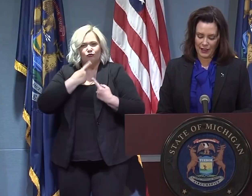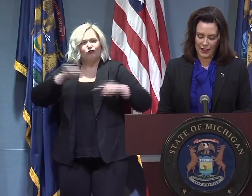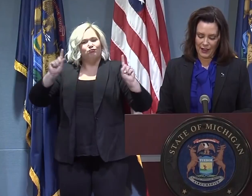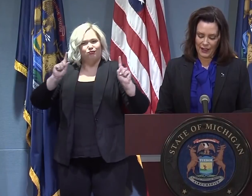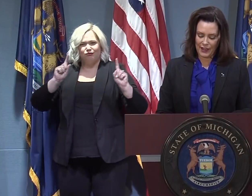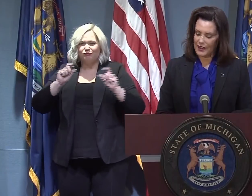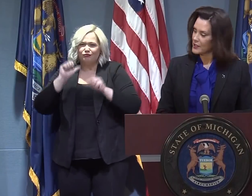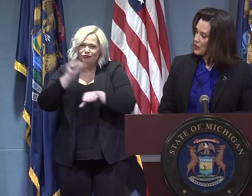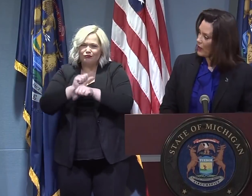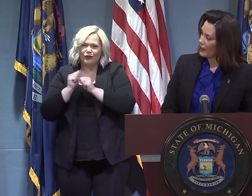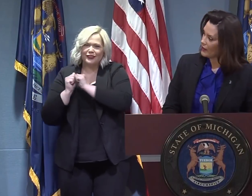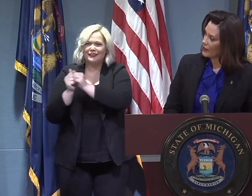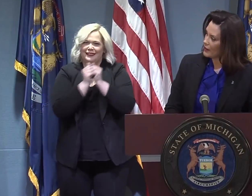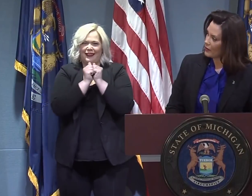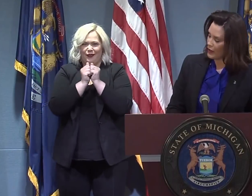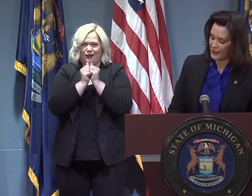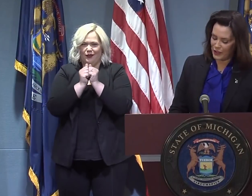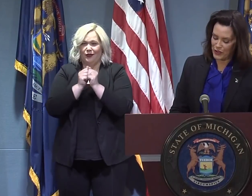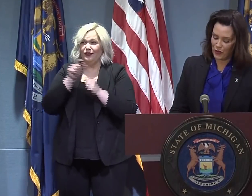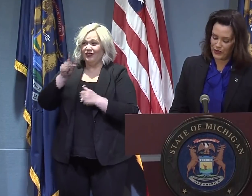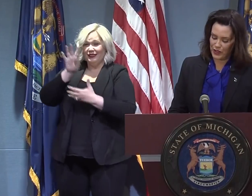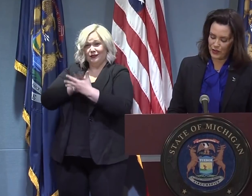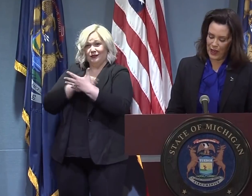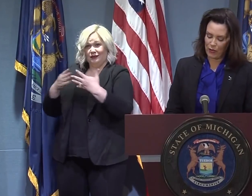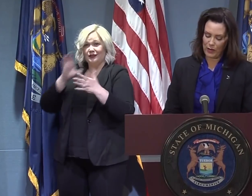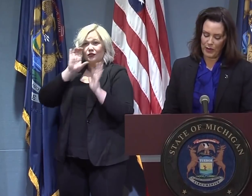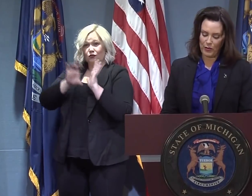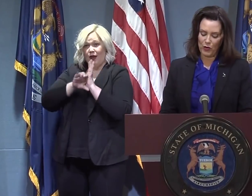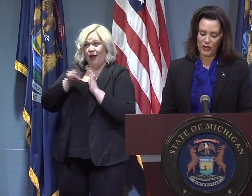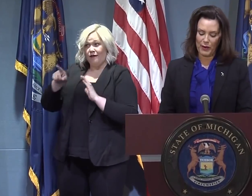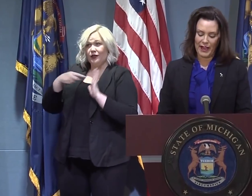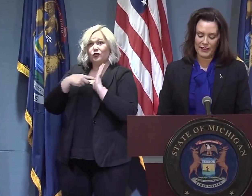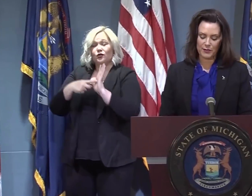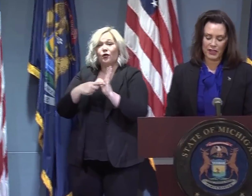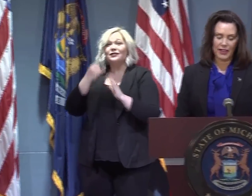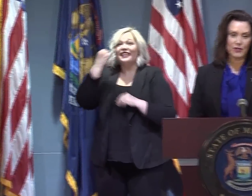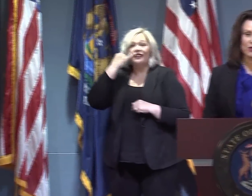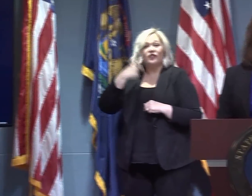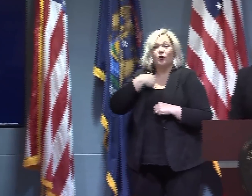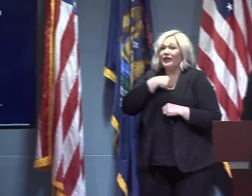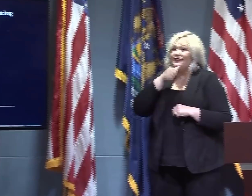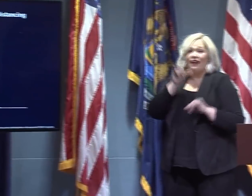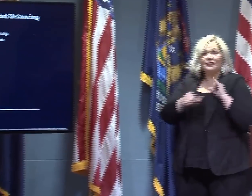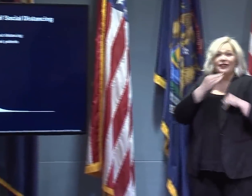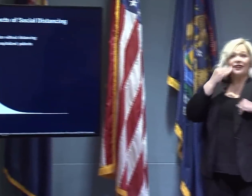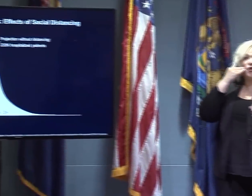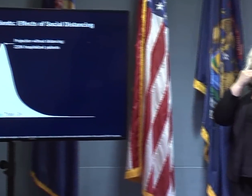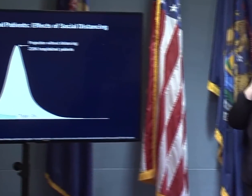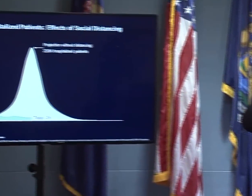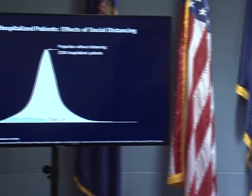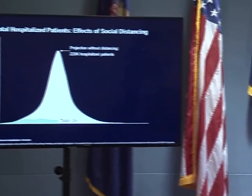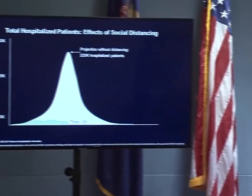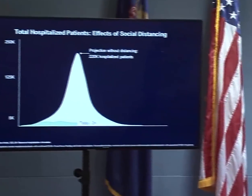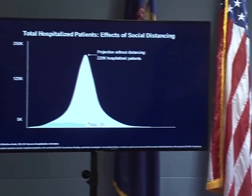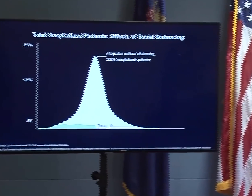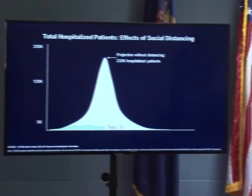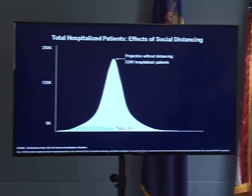WE SHOULD ALL TAKE A MOMENT TO BE PROUD OF WHAT WE HAVE ACHIEVED. THIS GRAPH RIGHT THERE SHOWS YOU